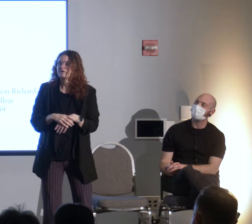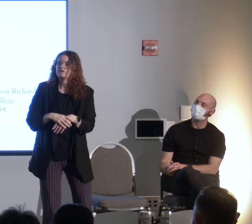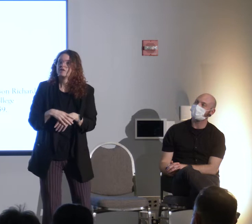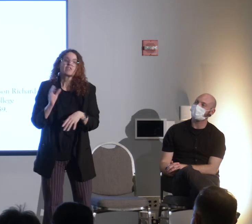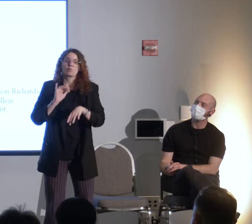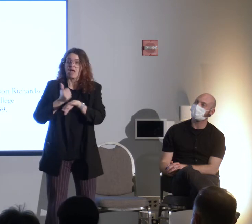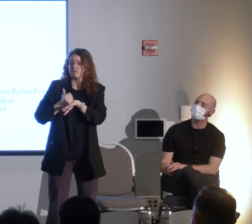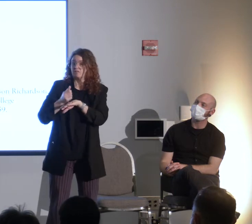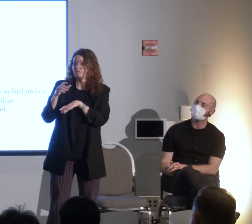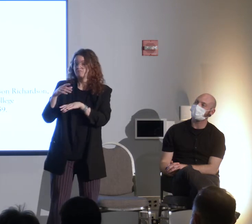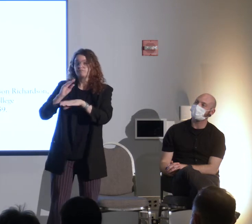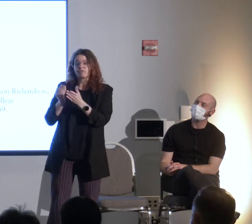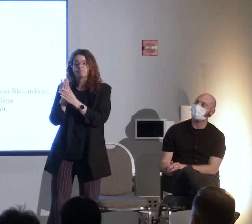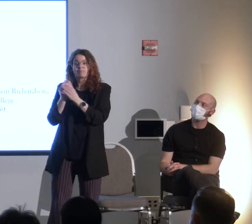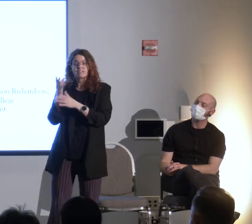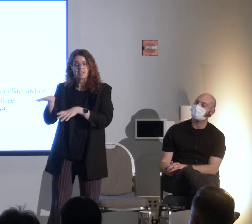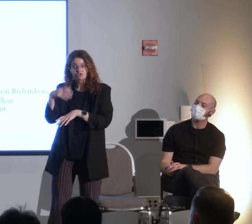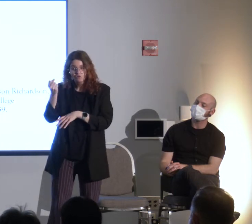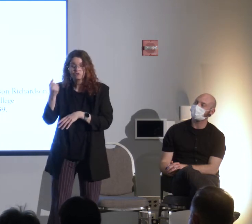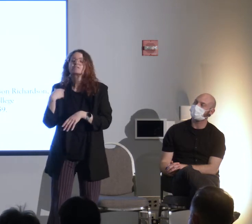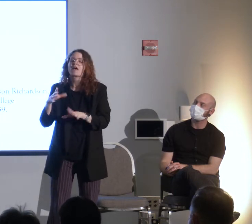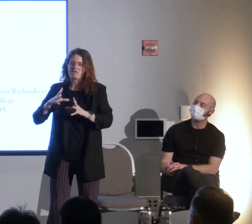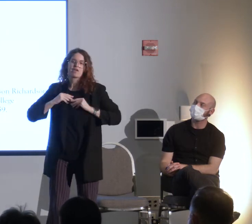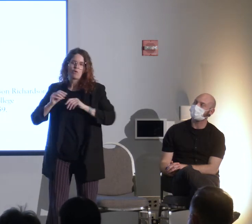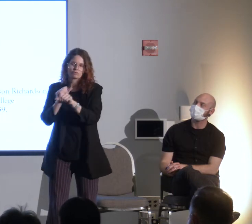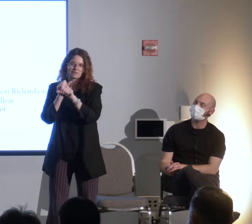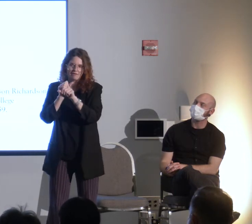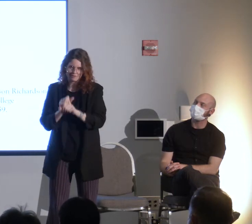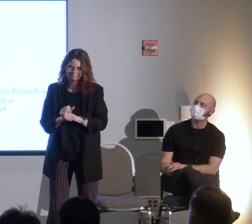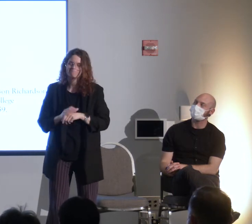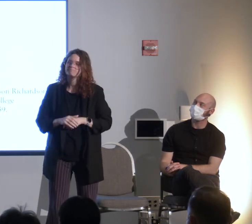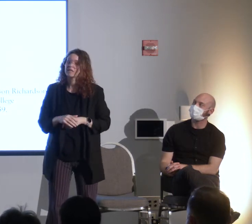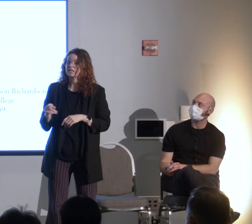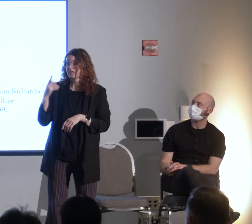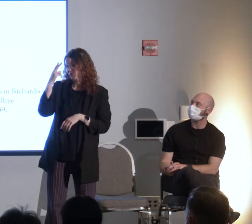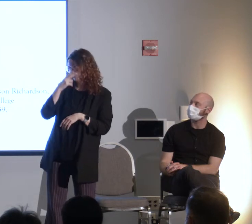on the river road. They owned slaves. He was handsome, as you can see.